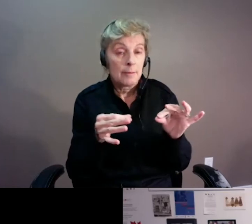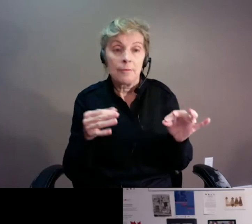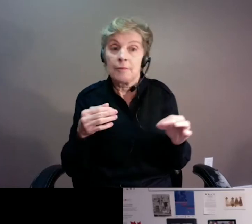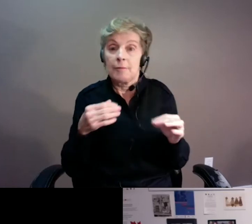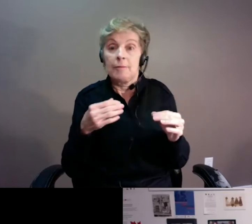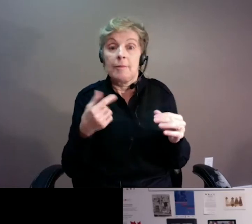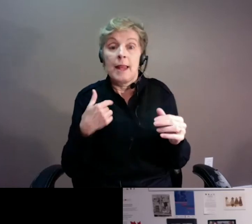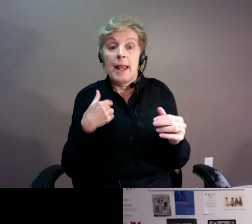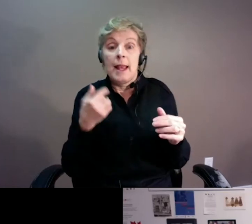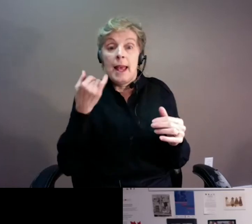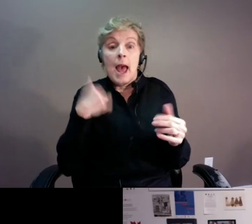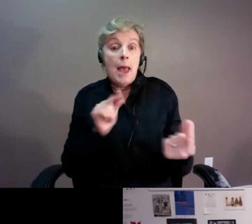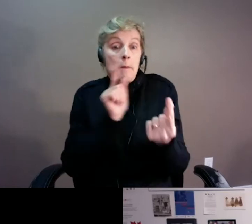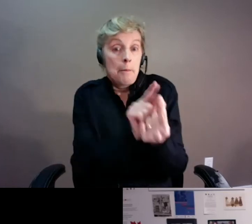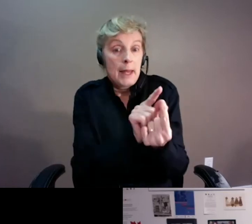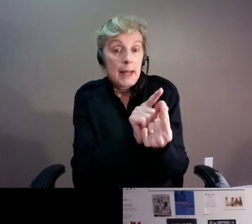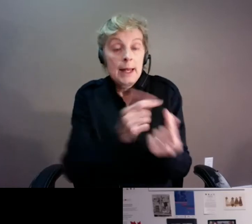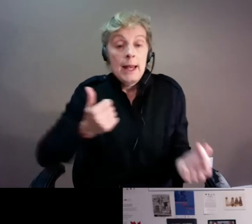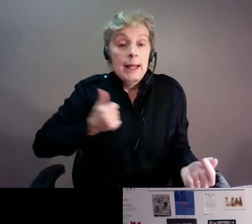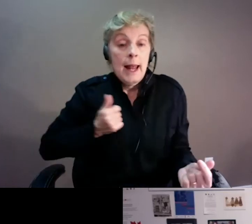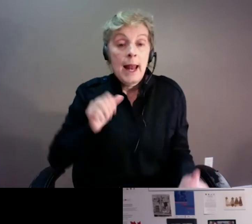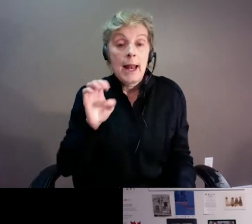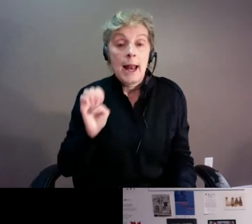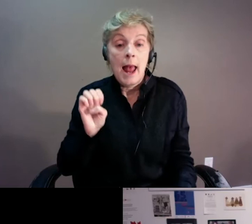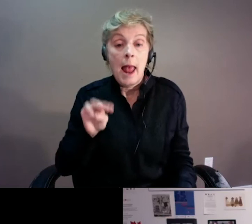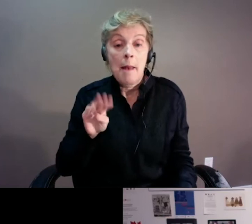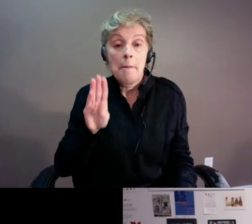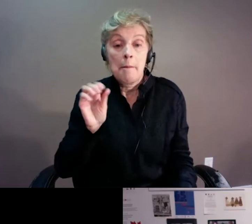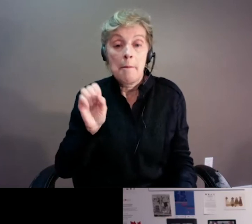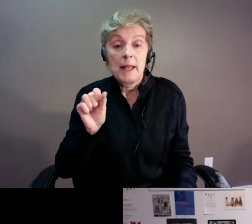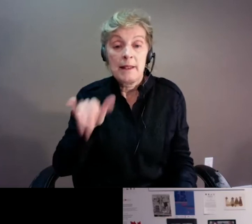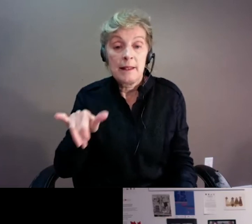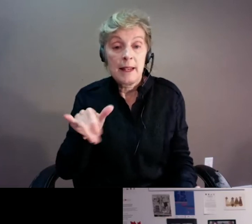somebody from the Canadian Embassy to make the point that the government of Canada, the Canadian